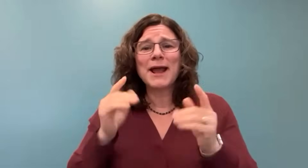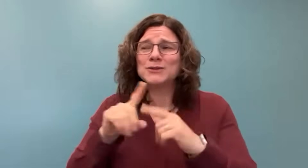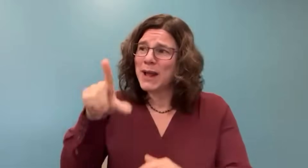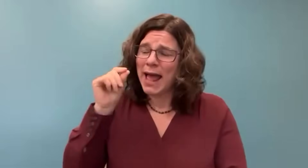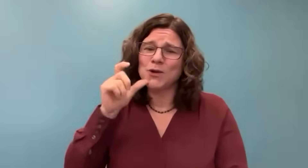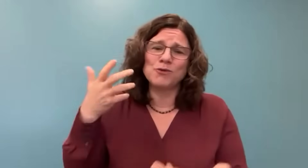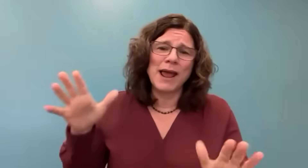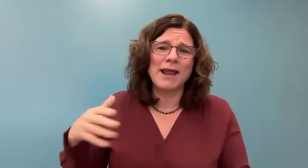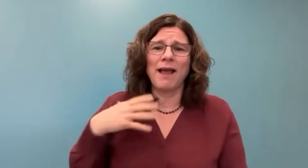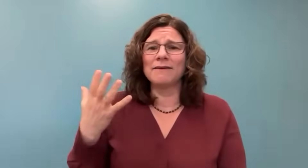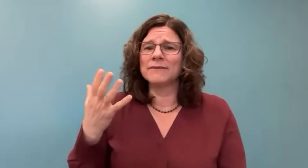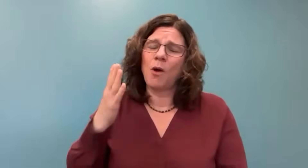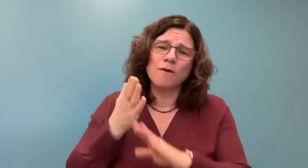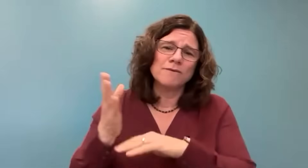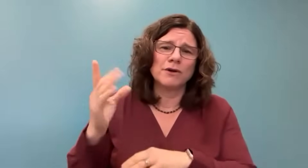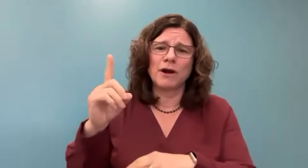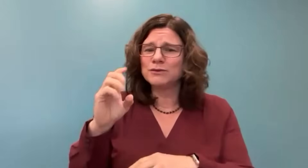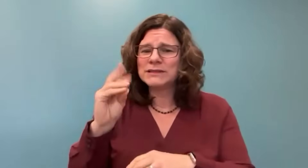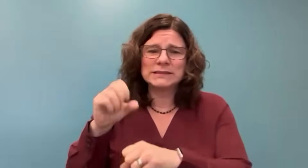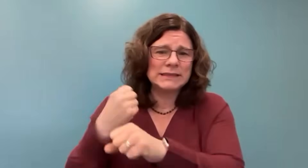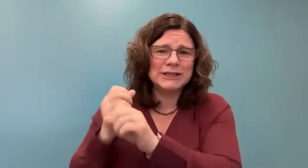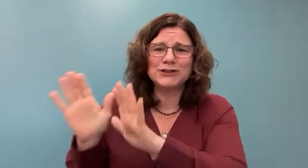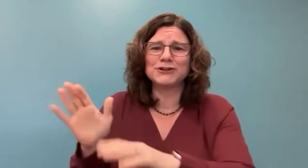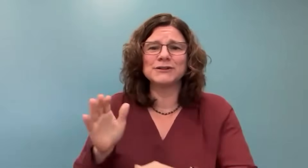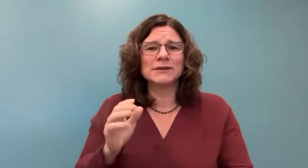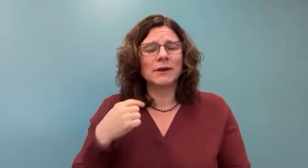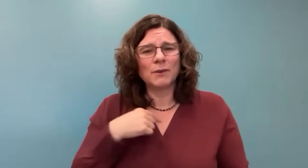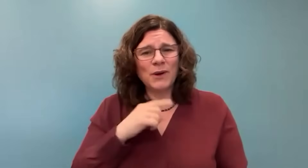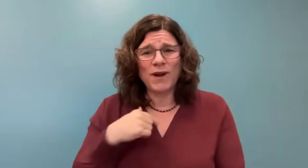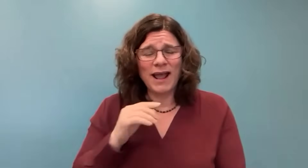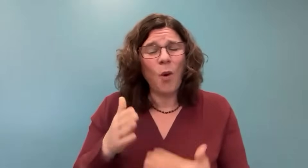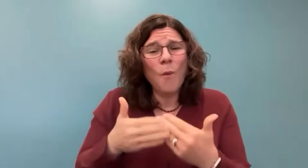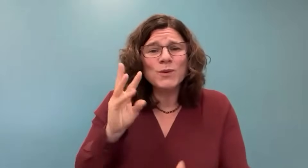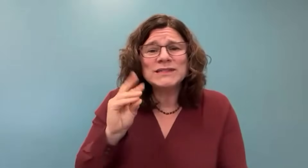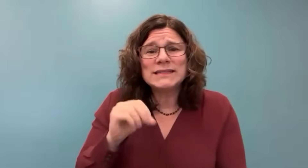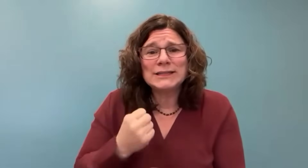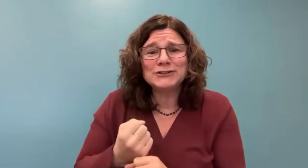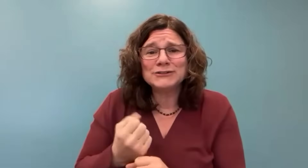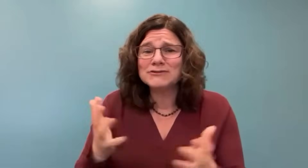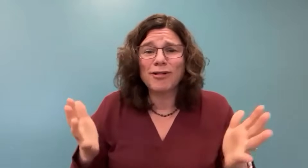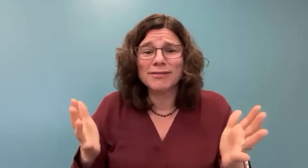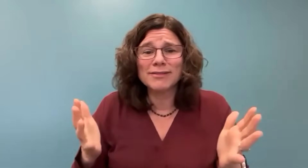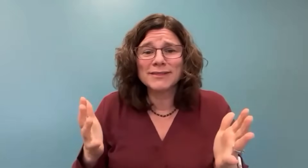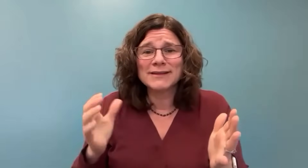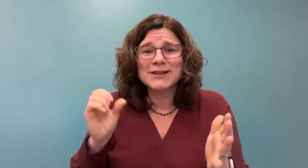Compared with Gallaudet, which has over 160 years. We have almost 60 years. That’s all!